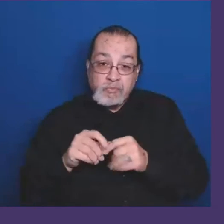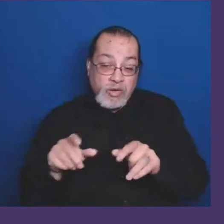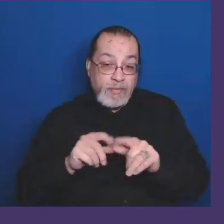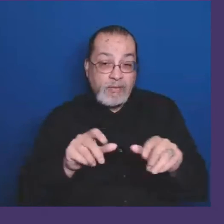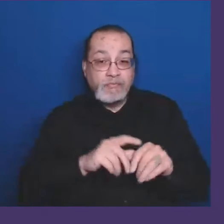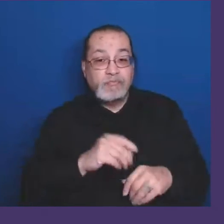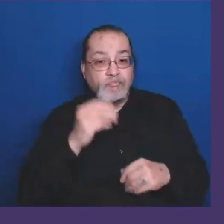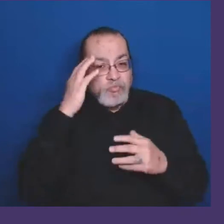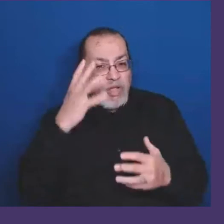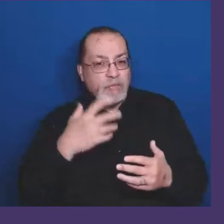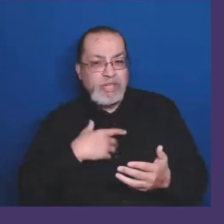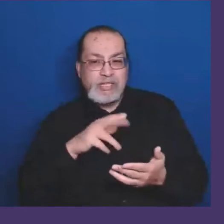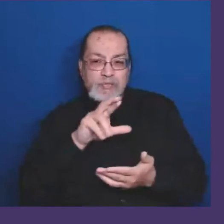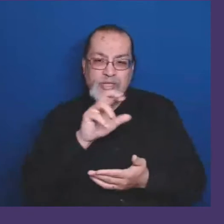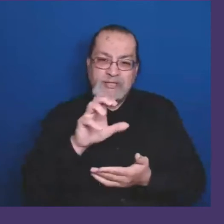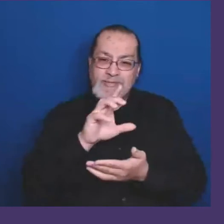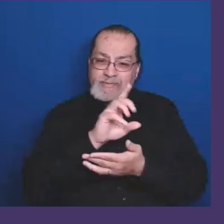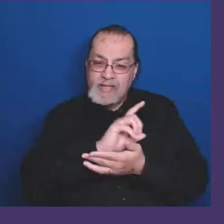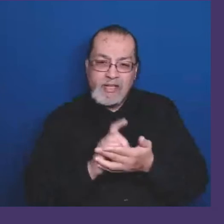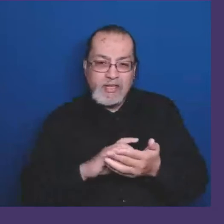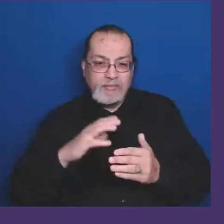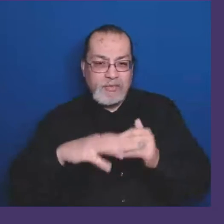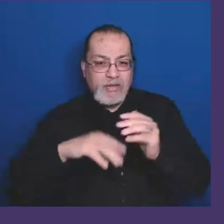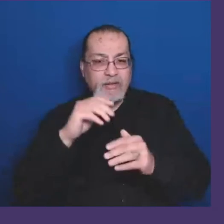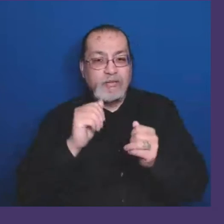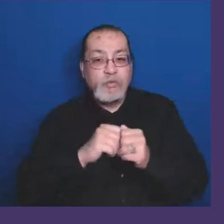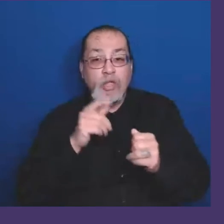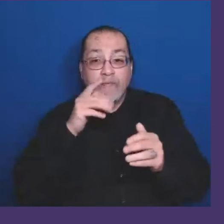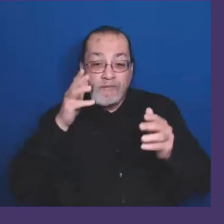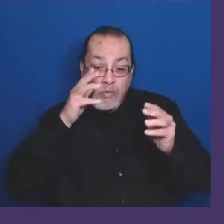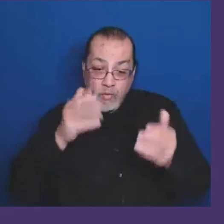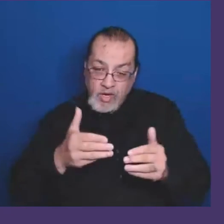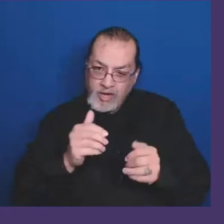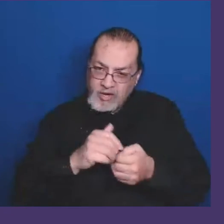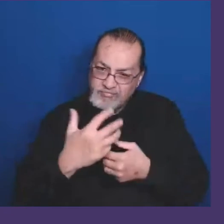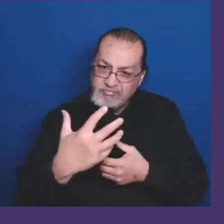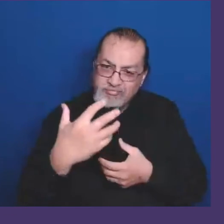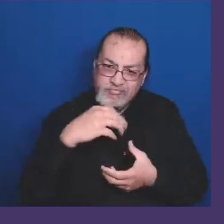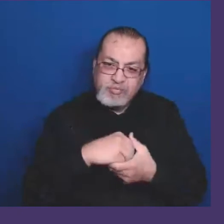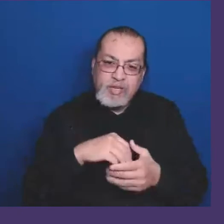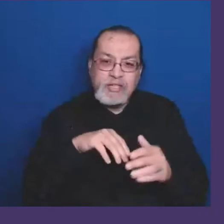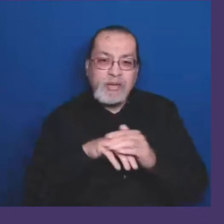and accessible technology so everyone could be empowered in the workplace.